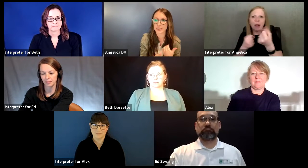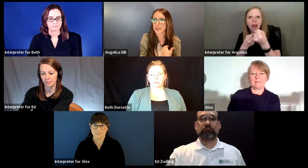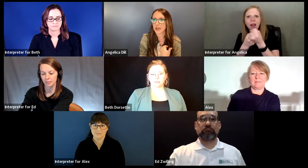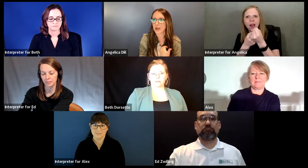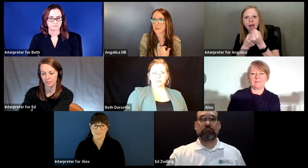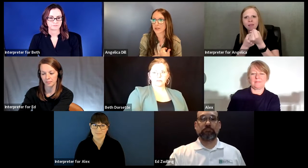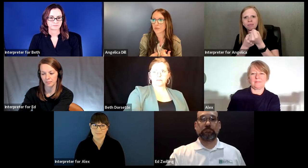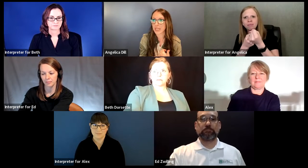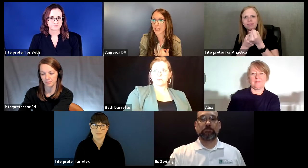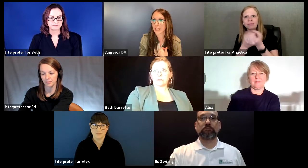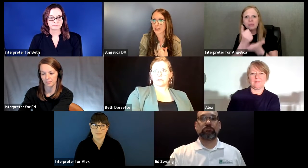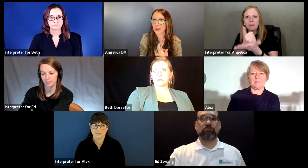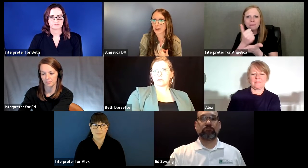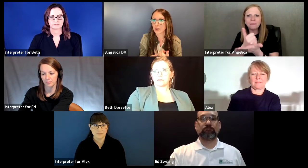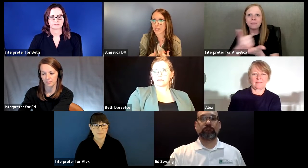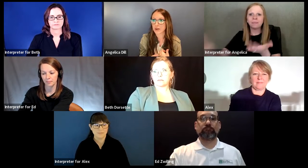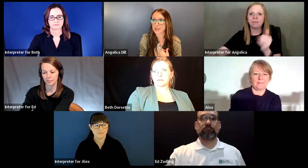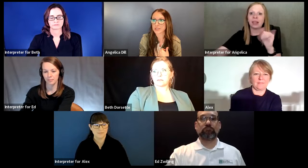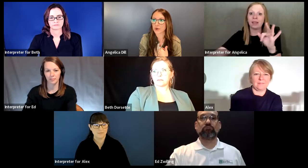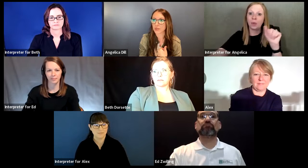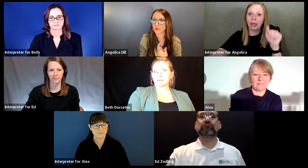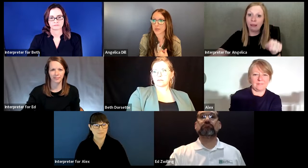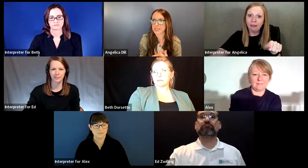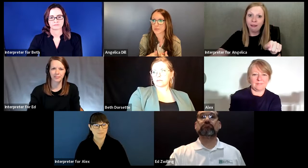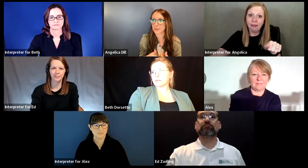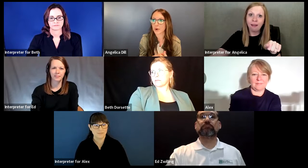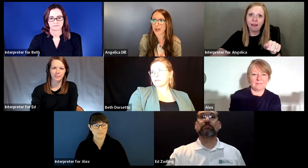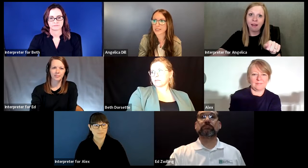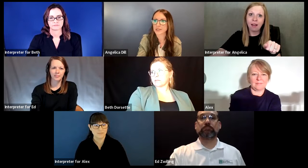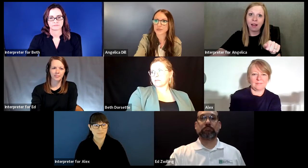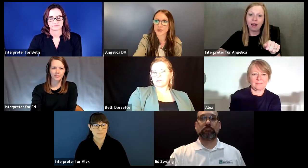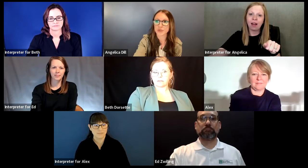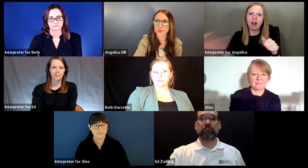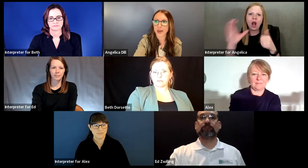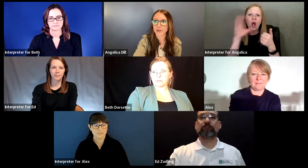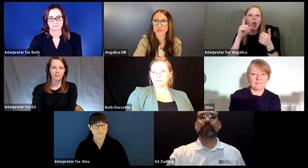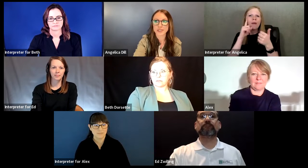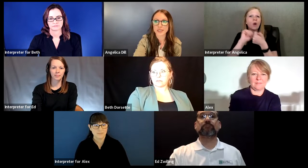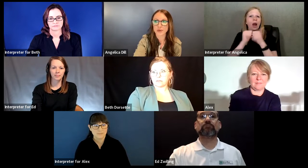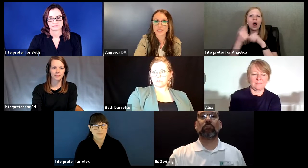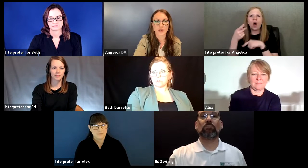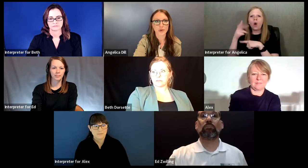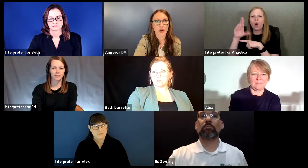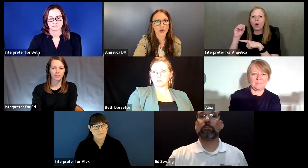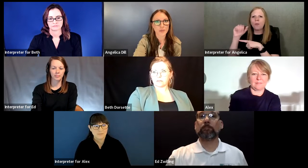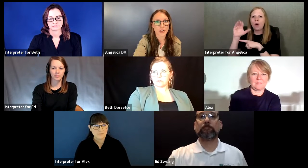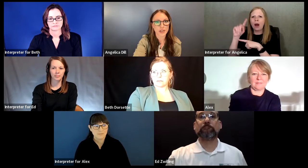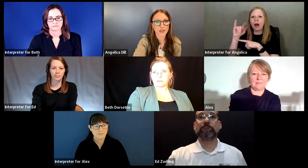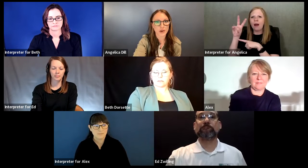But if we can, we also look for ways to be proactive due to patterns that we see throughout our community.